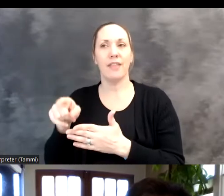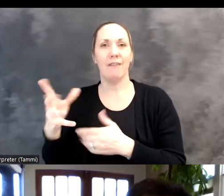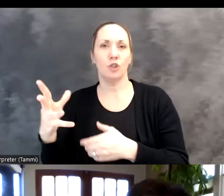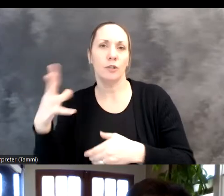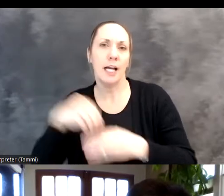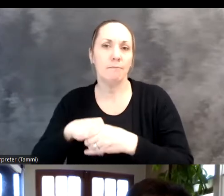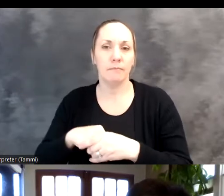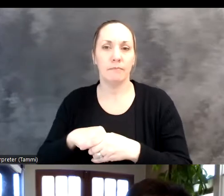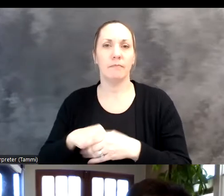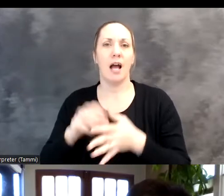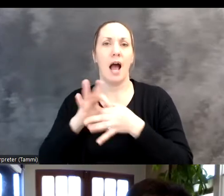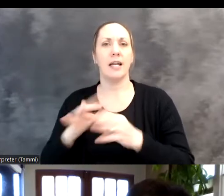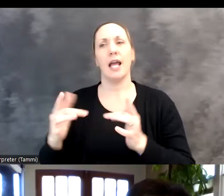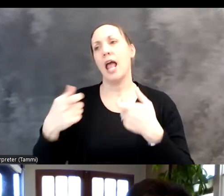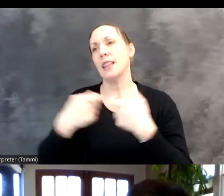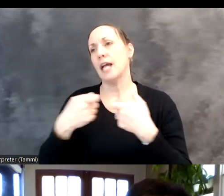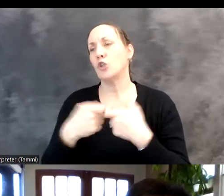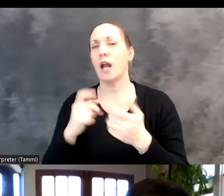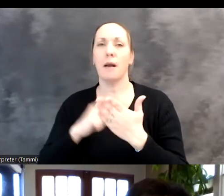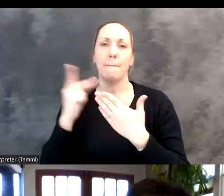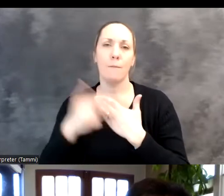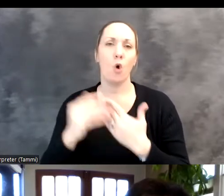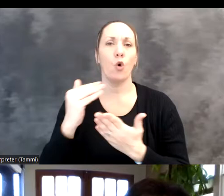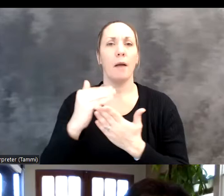Partly that was because they had no idea of the concepts that they were